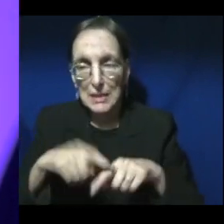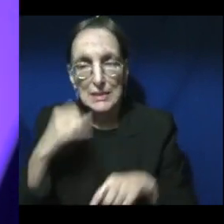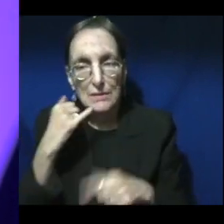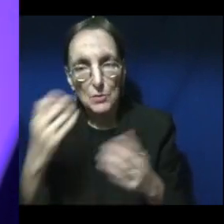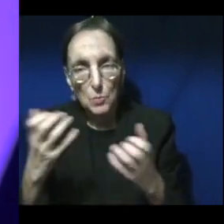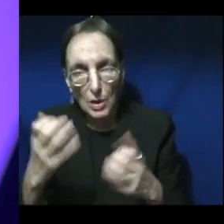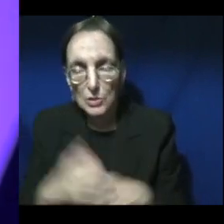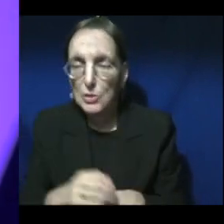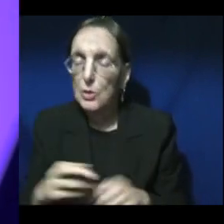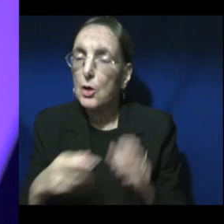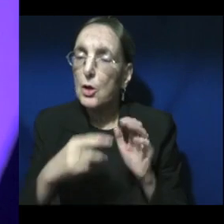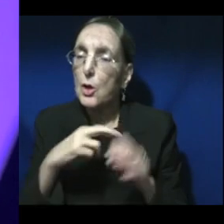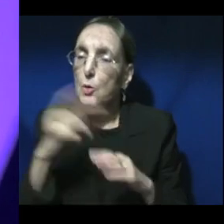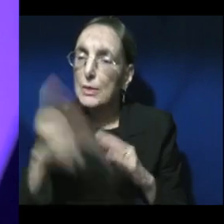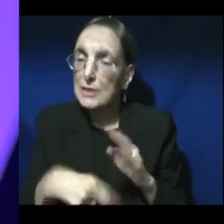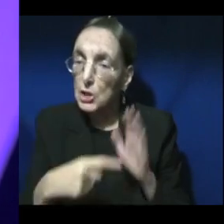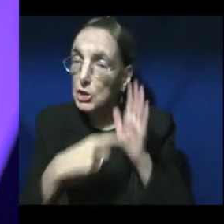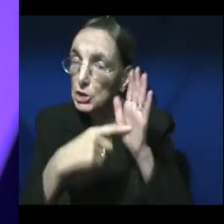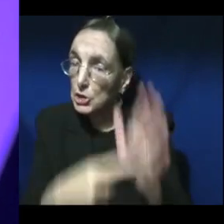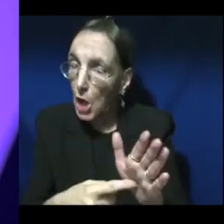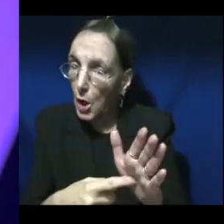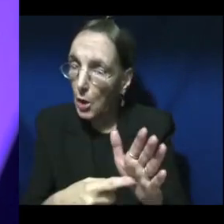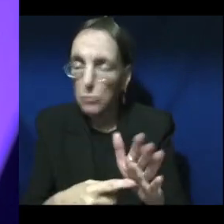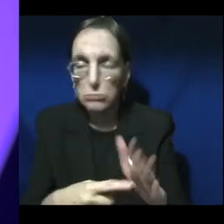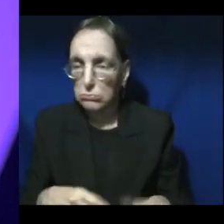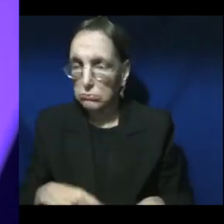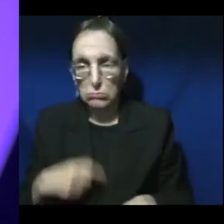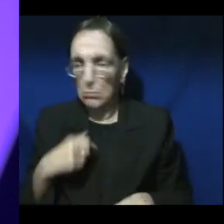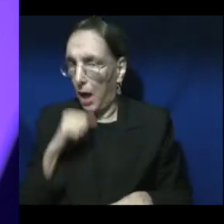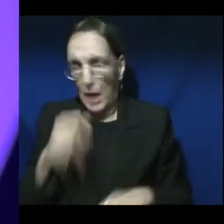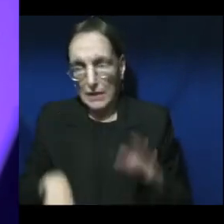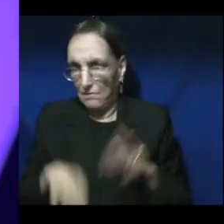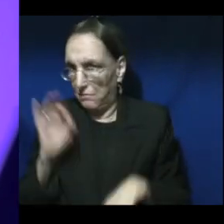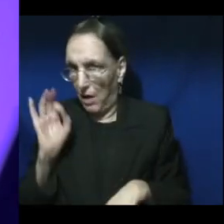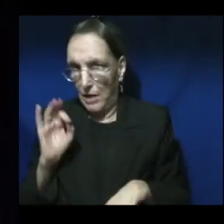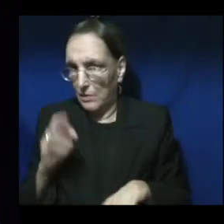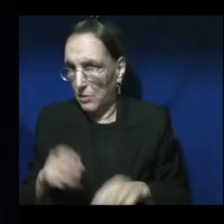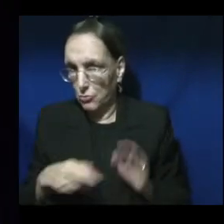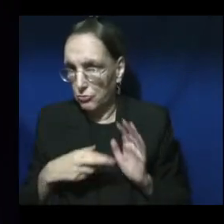“Look, it’s not, I didn’t, I didn’t find this because I wanted to, right? This is just true….”